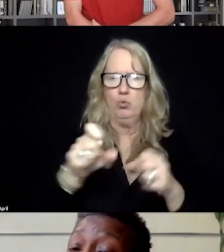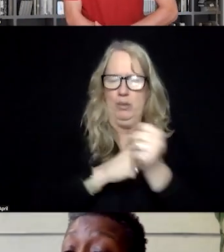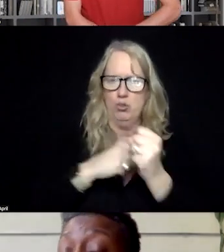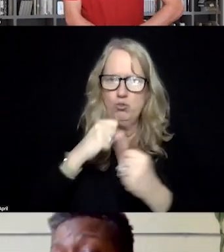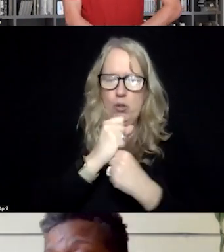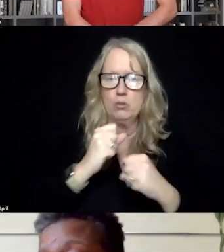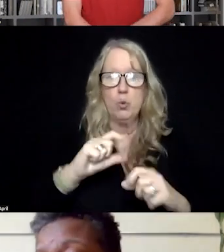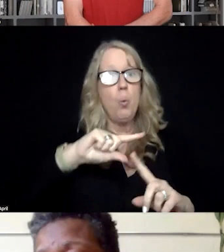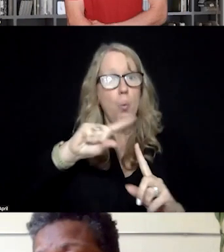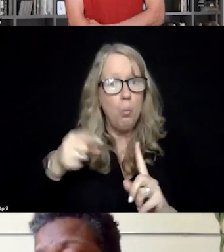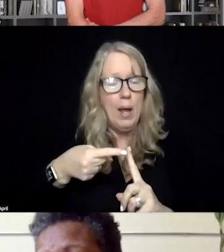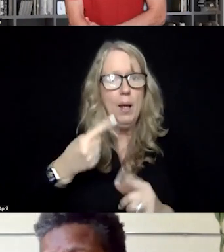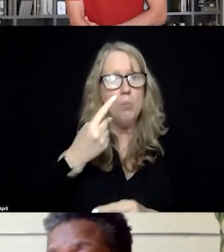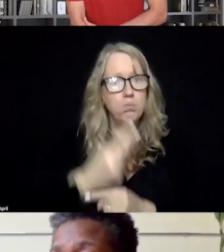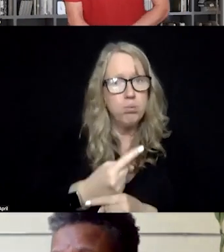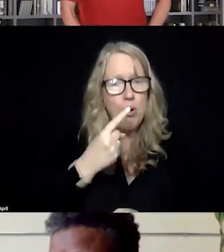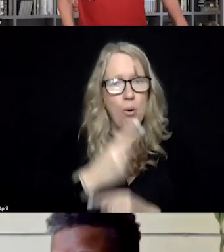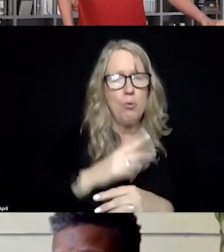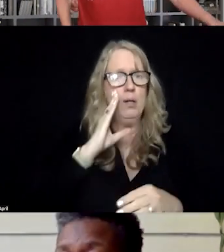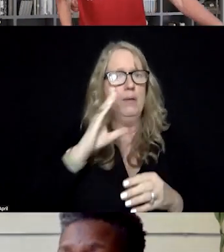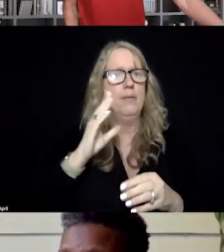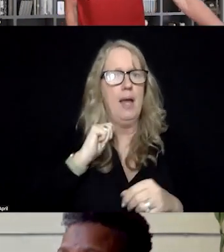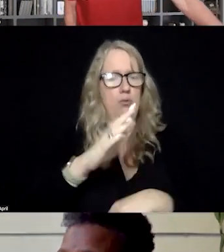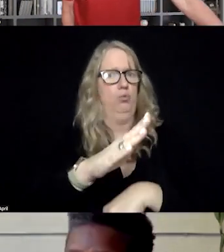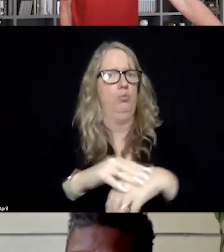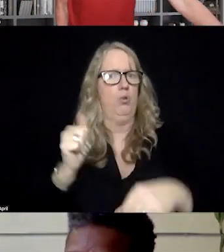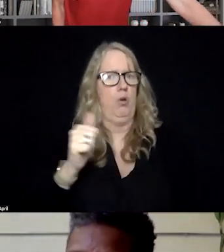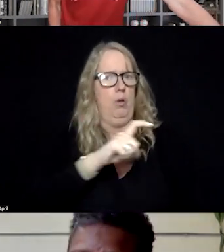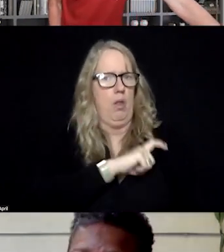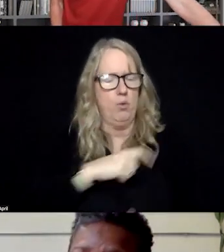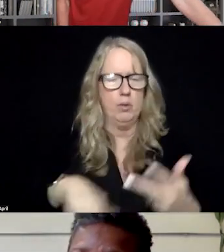APPROPRIATE TO CALL LAW ENFORCEMENT AND WHEN IT IS APPROPRIATE TO HAVE